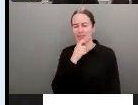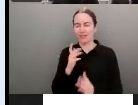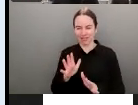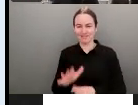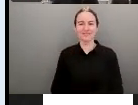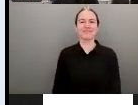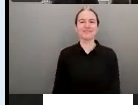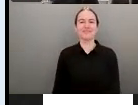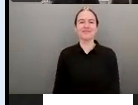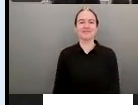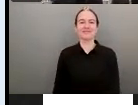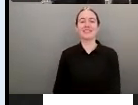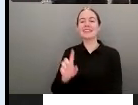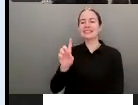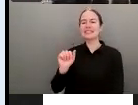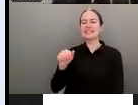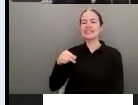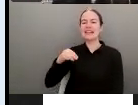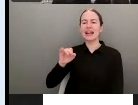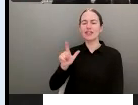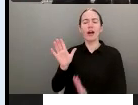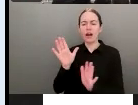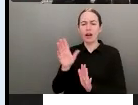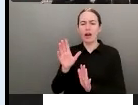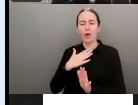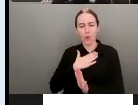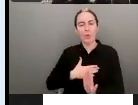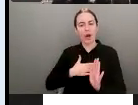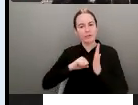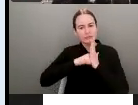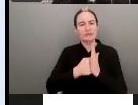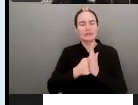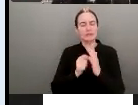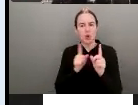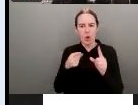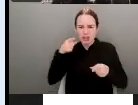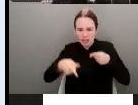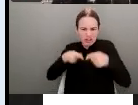the aim is not to pick on the app, but to highlight the process